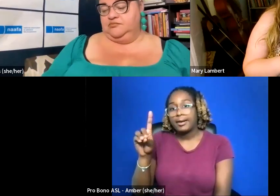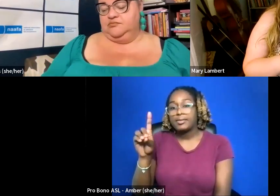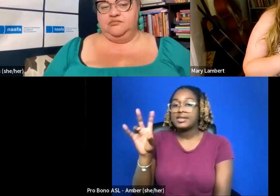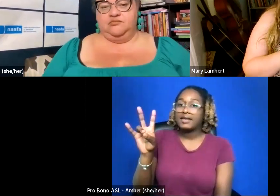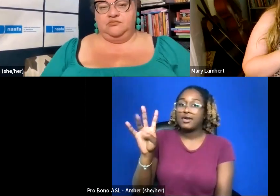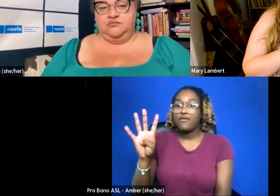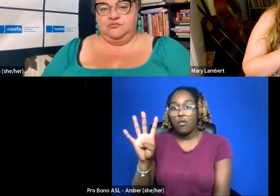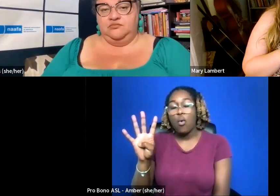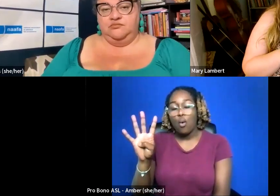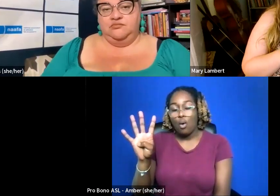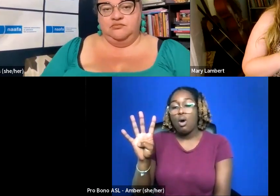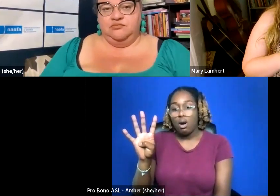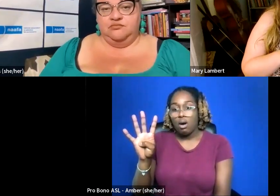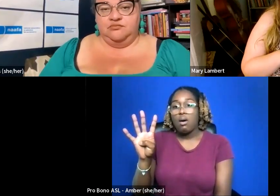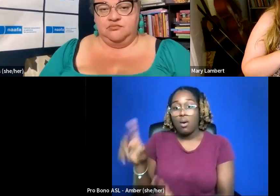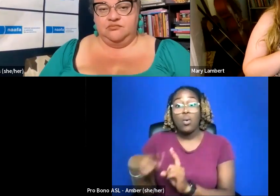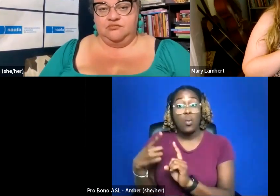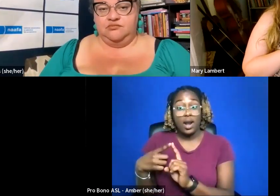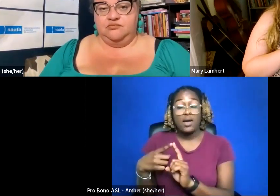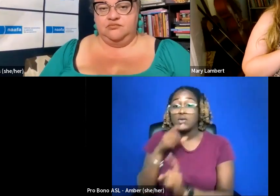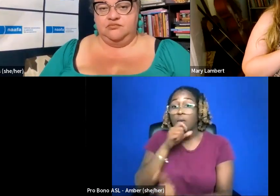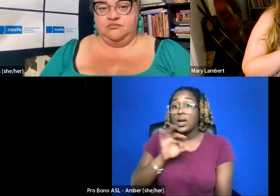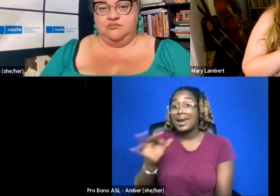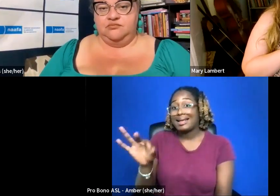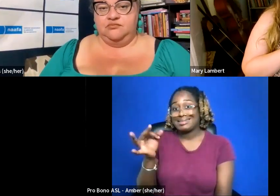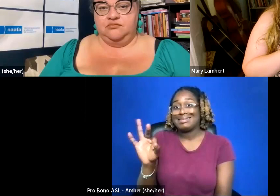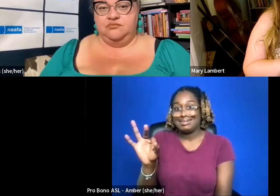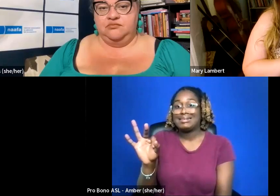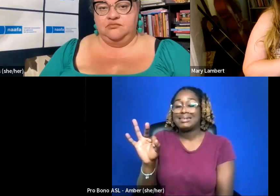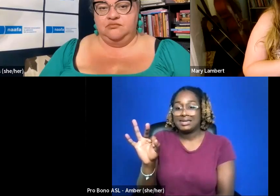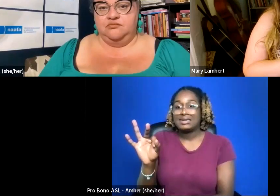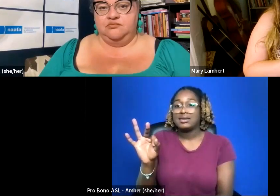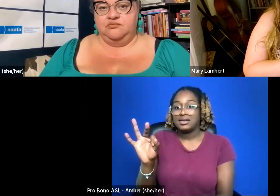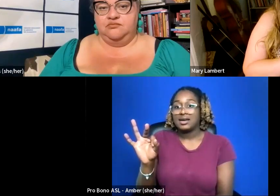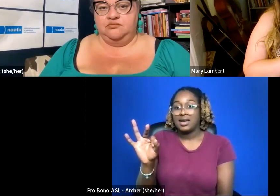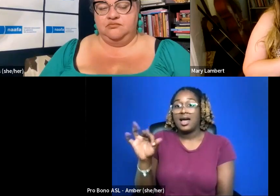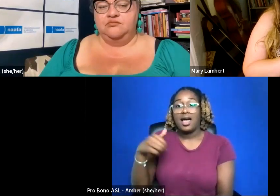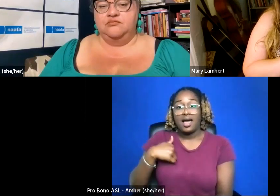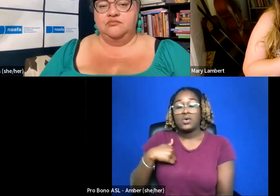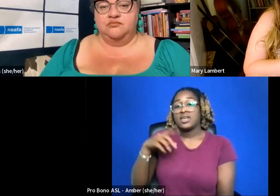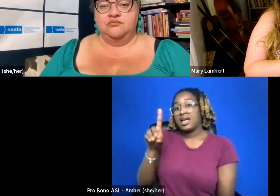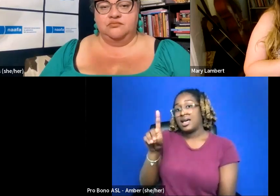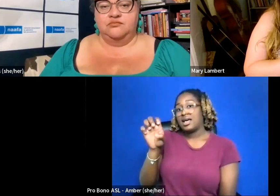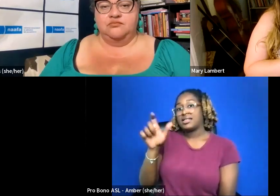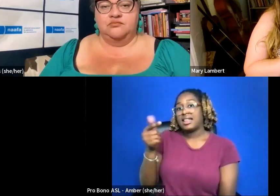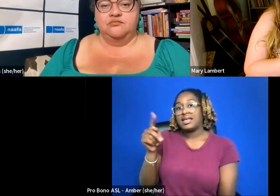when I was 19. I got to I was a delegate for Obama and my caucus, so